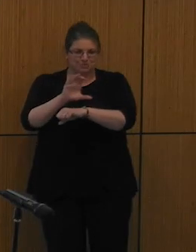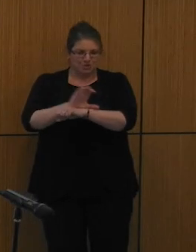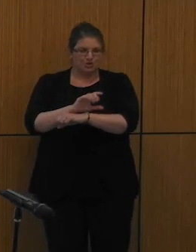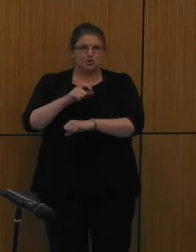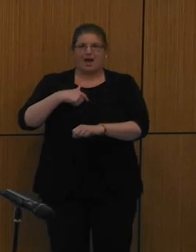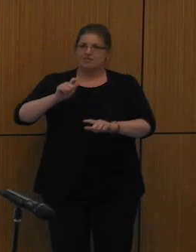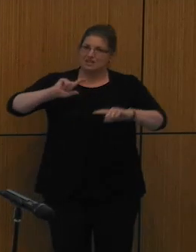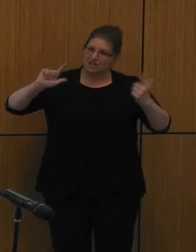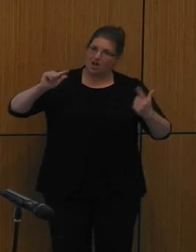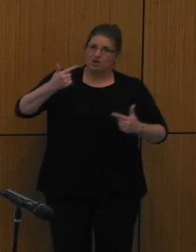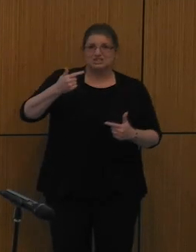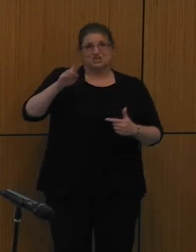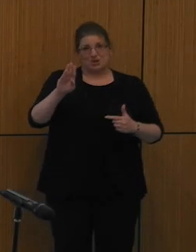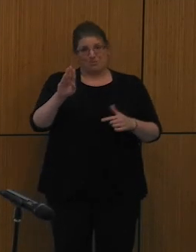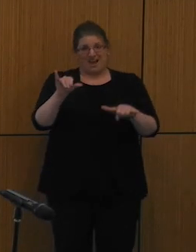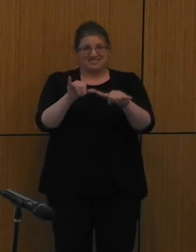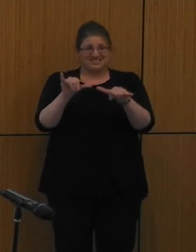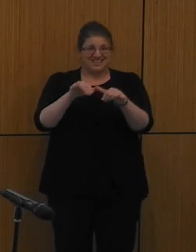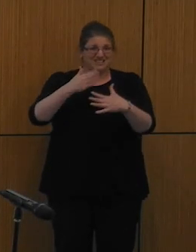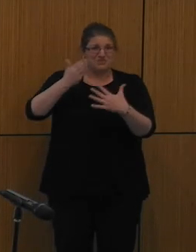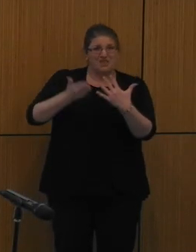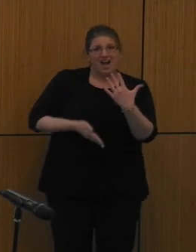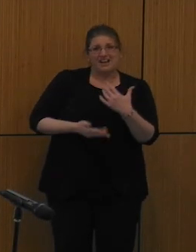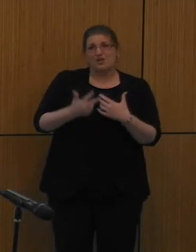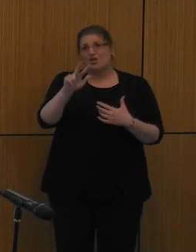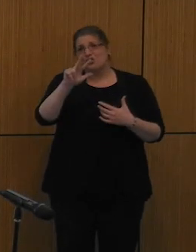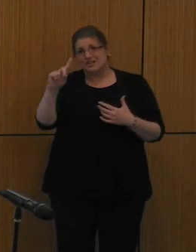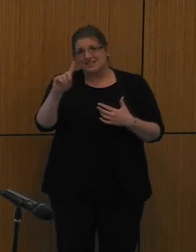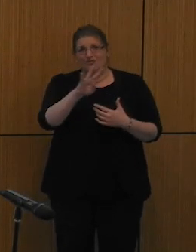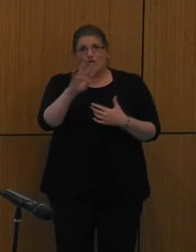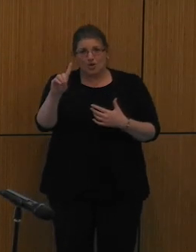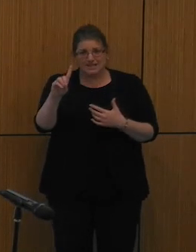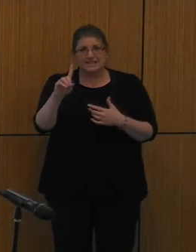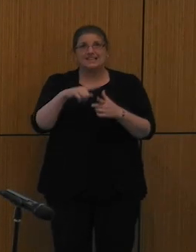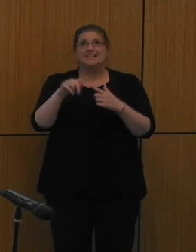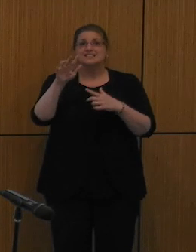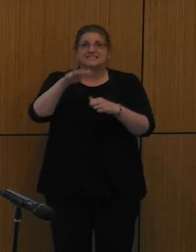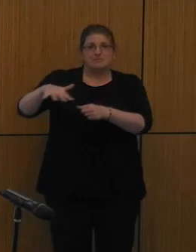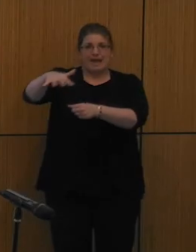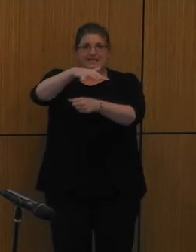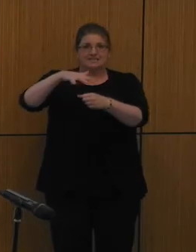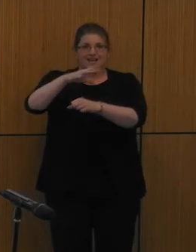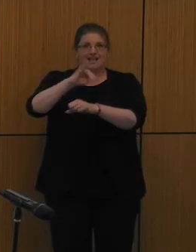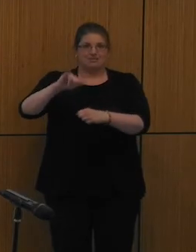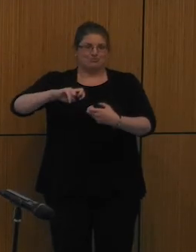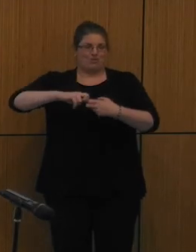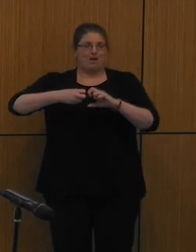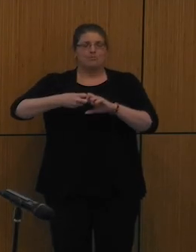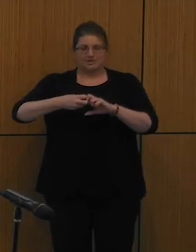size files that are 3 or 4 dimensional in, in space. And, and really this is a problem that's rife for machine learning.